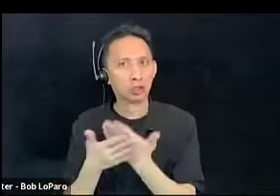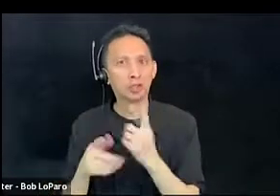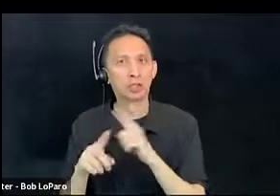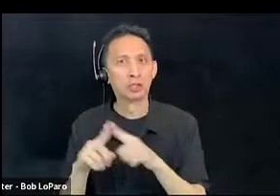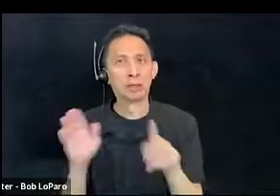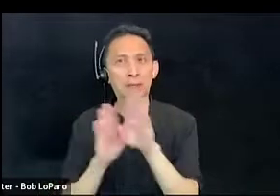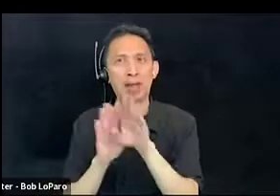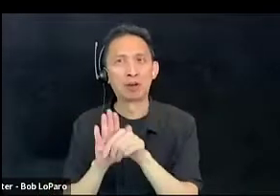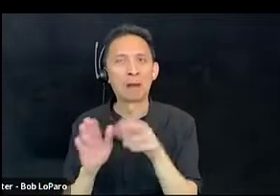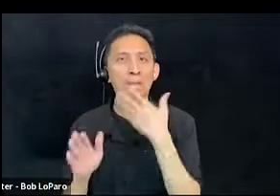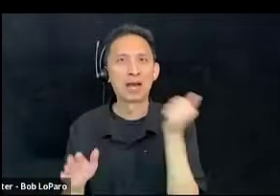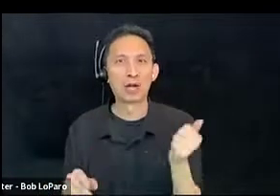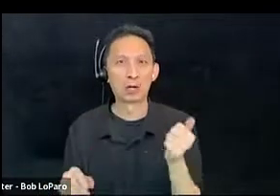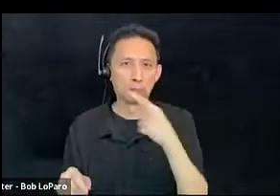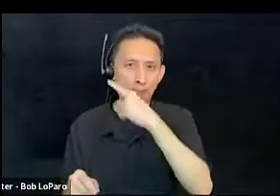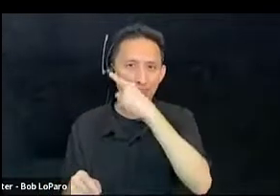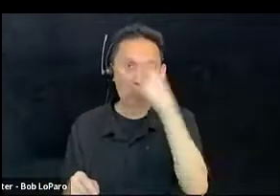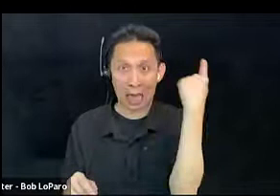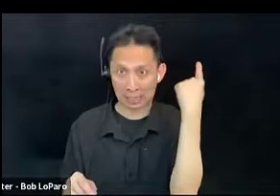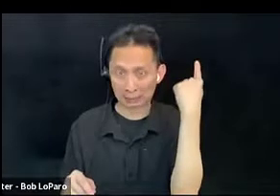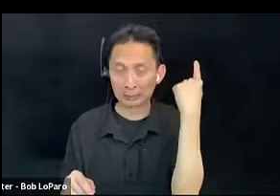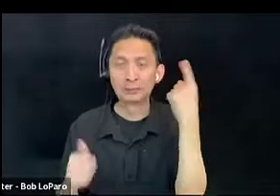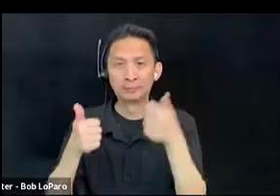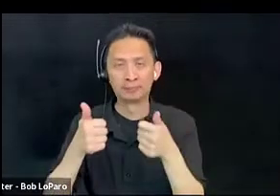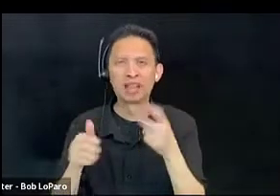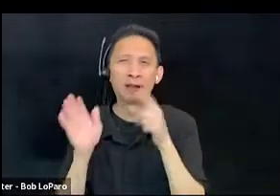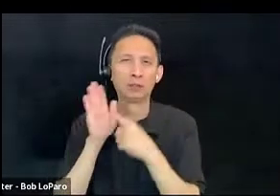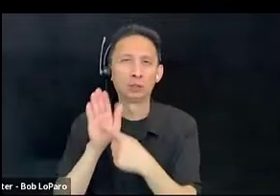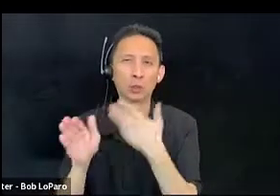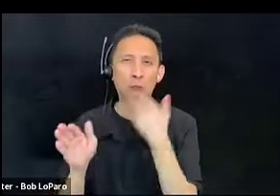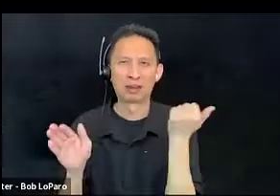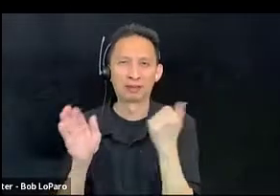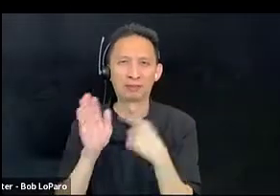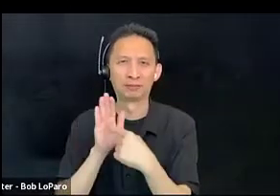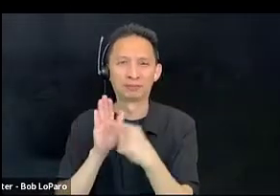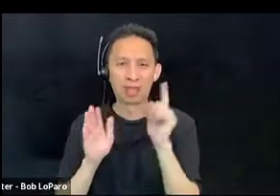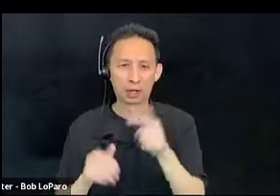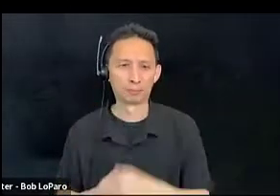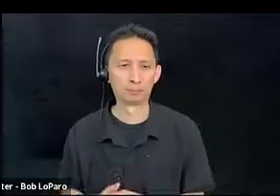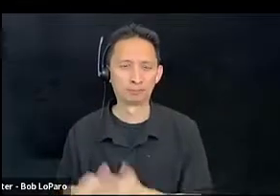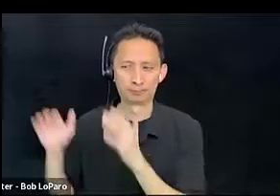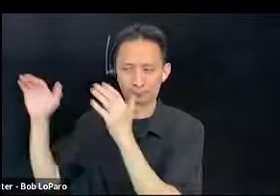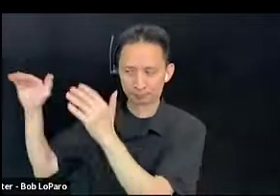And we'll see some better examples of that. On the bottom right, you have examples of Boardmaker symbols, right?